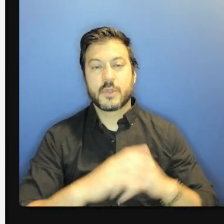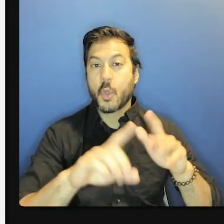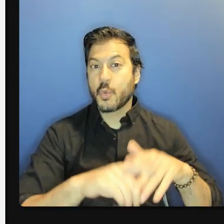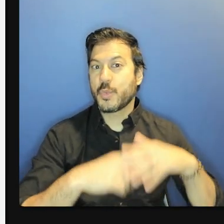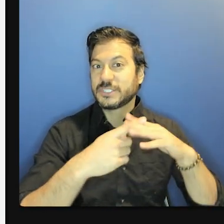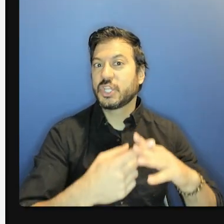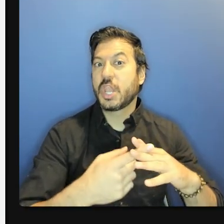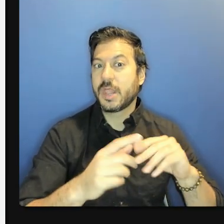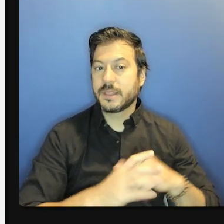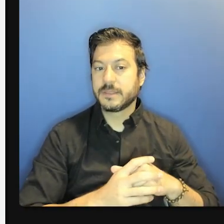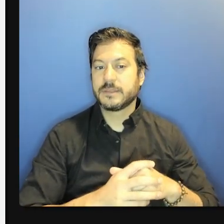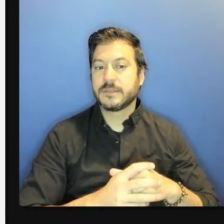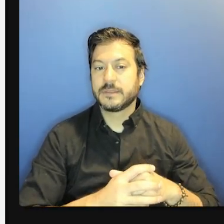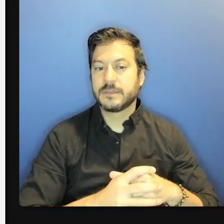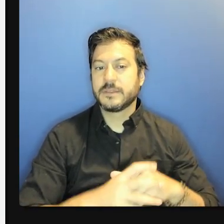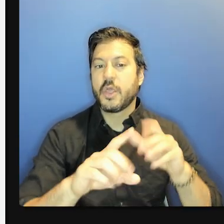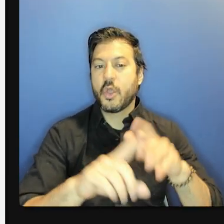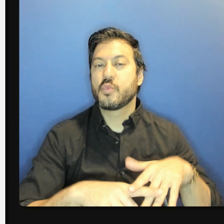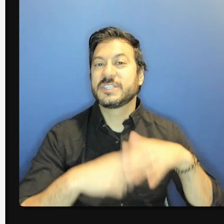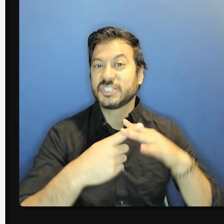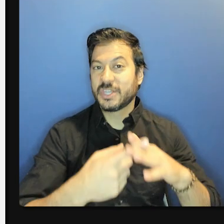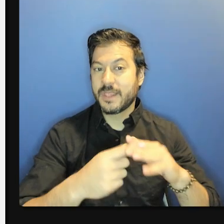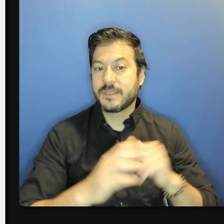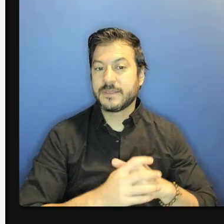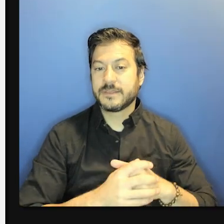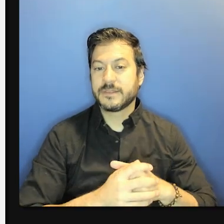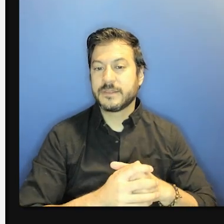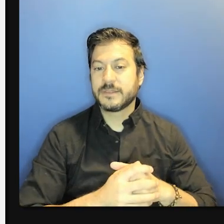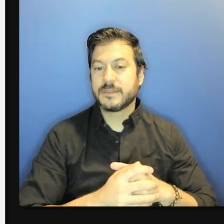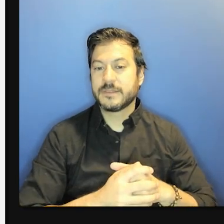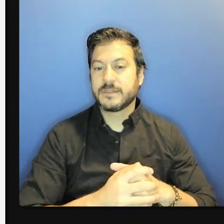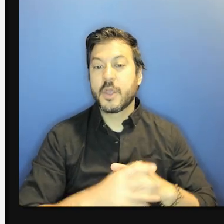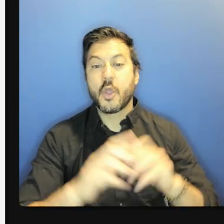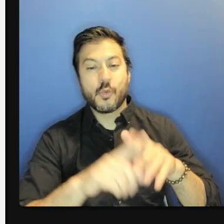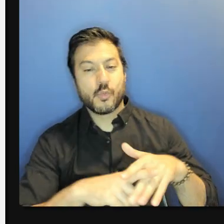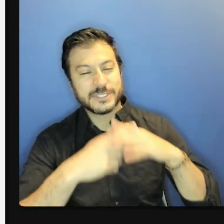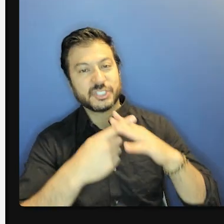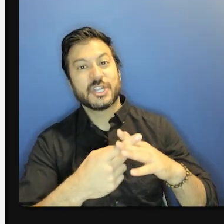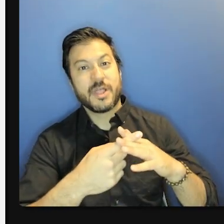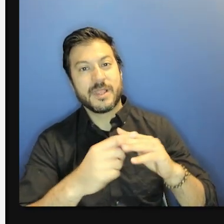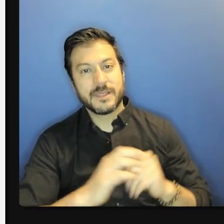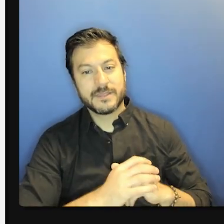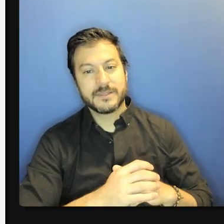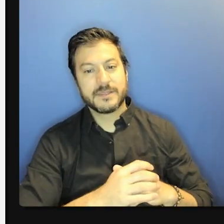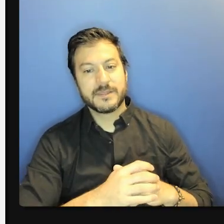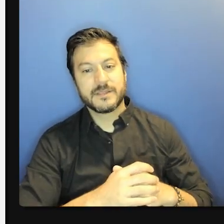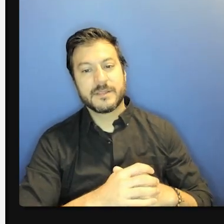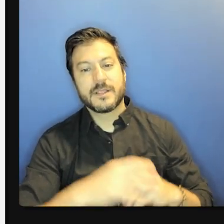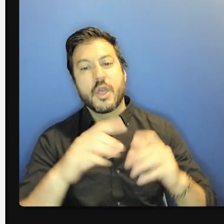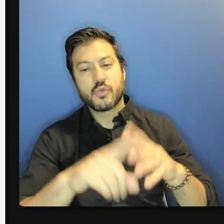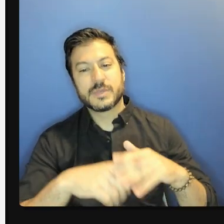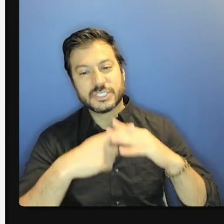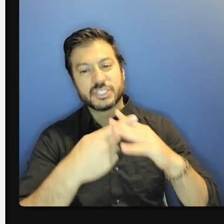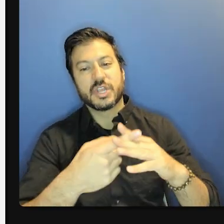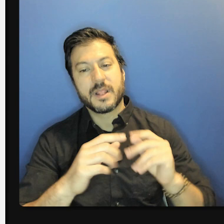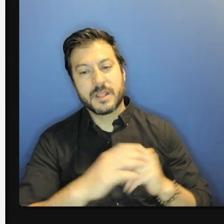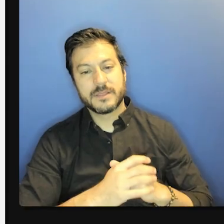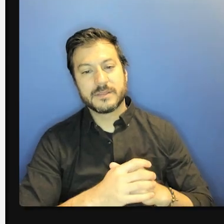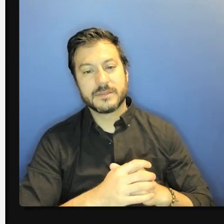Original.